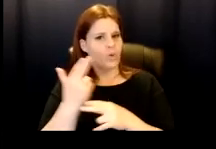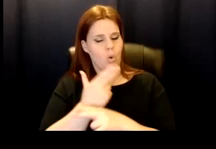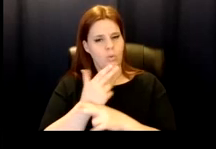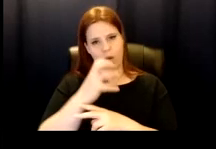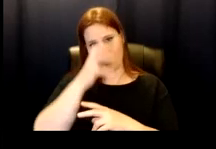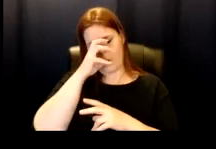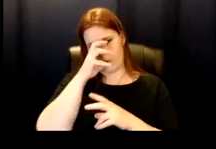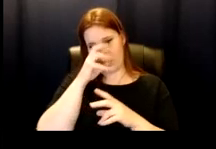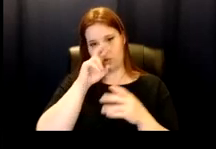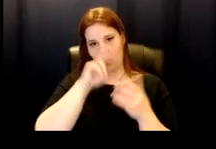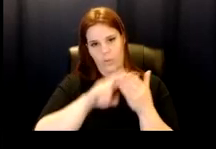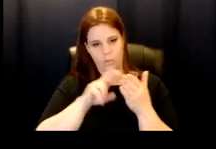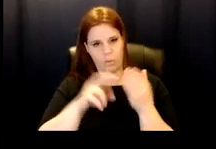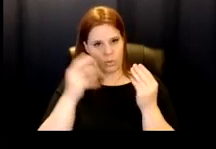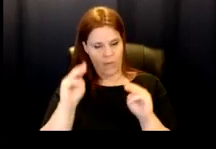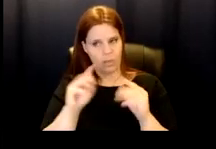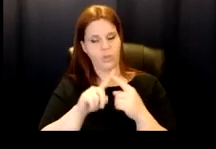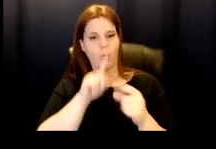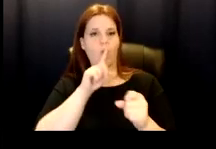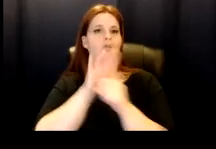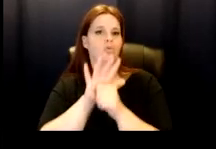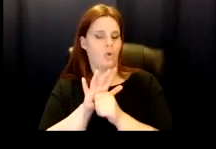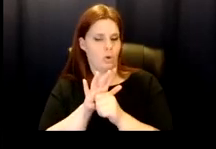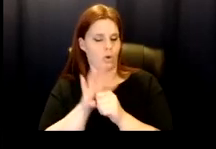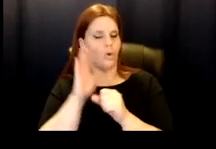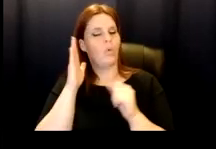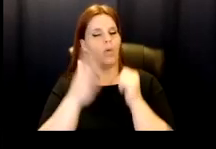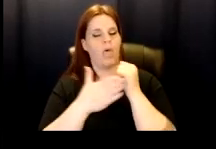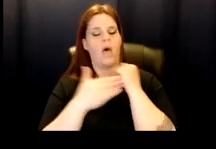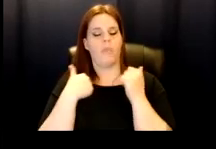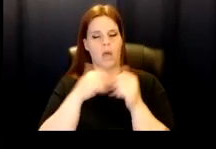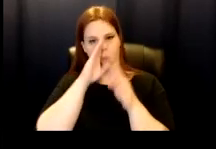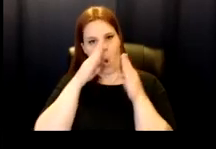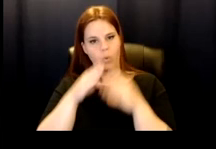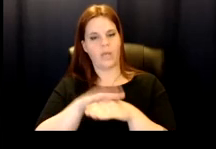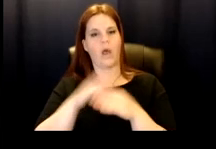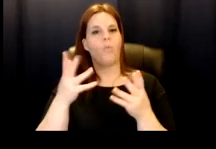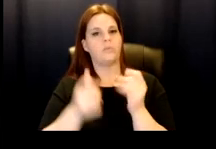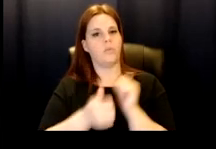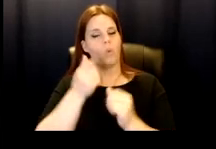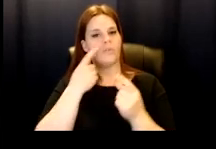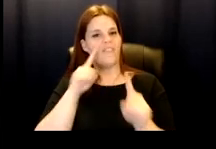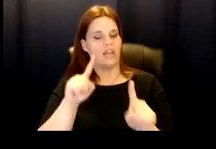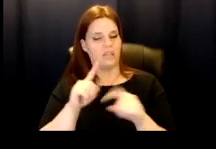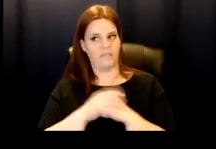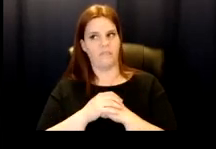methods to ensure will help us hone in on what is the most effective. And then we can